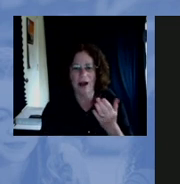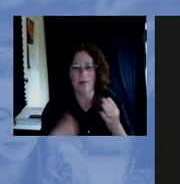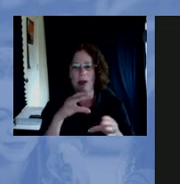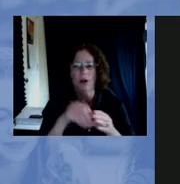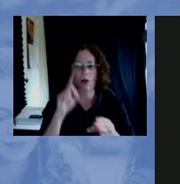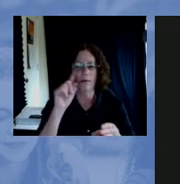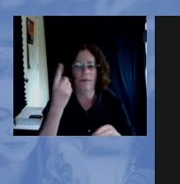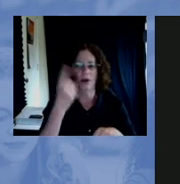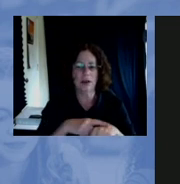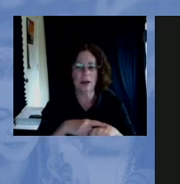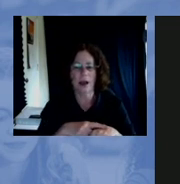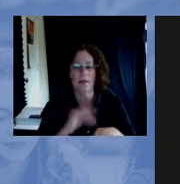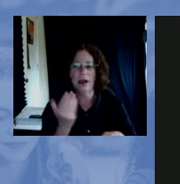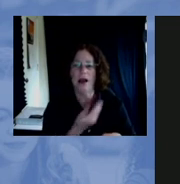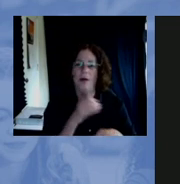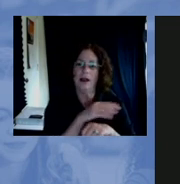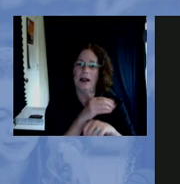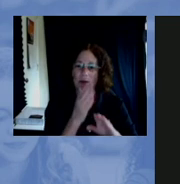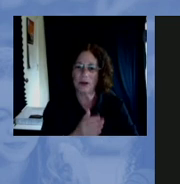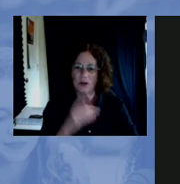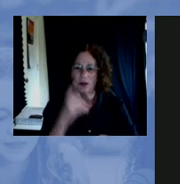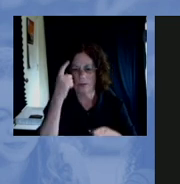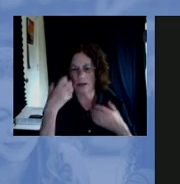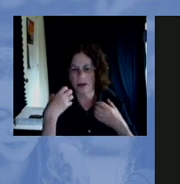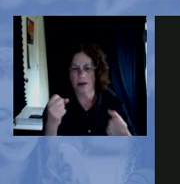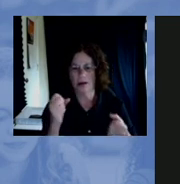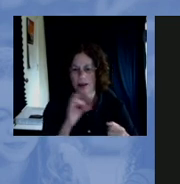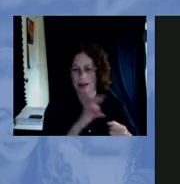COUNSELORS, OUR MENTAL HEALTH STAFF AND OUR SUMMER SCHOOL PROGRAM AND WE'RE GOING TO BE